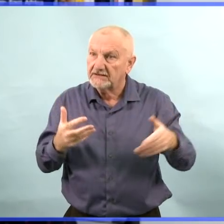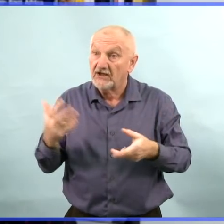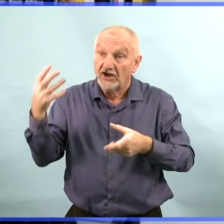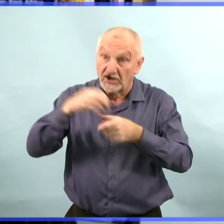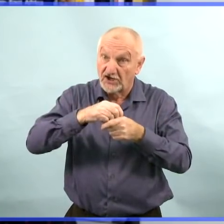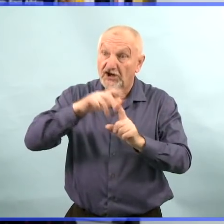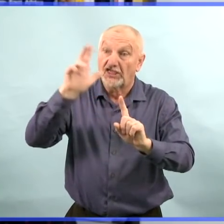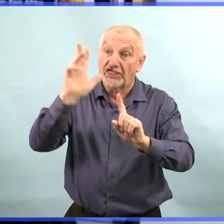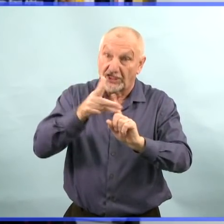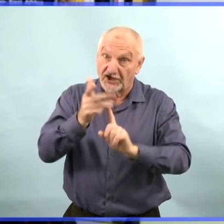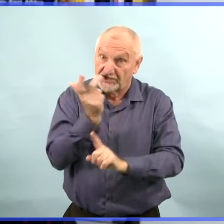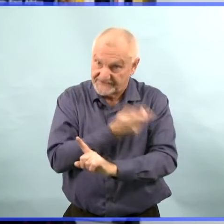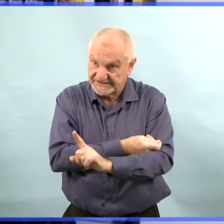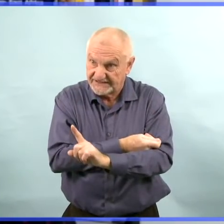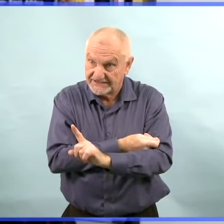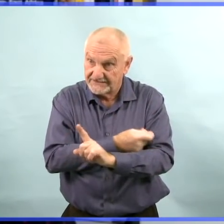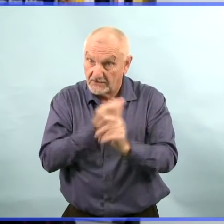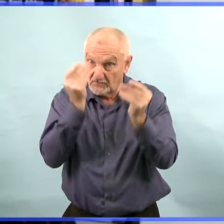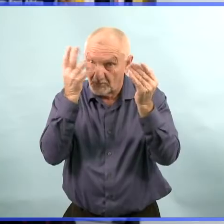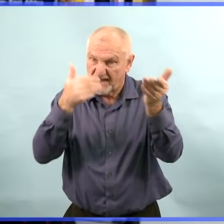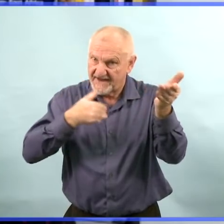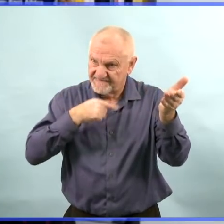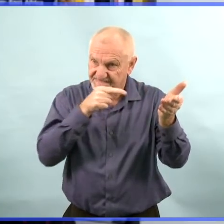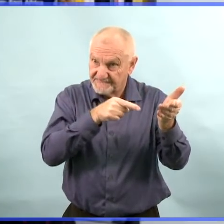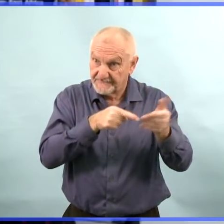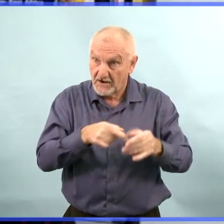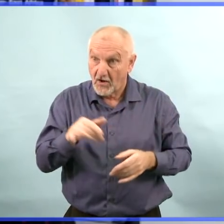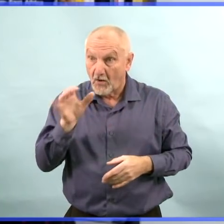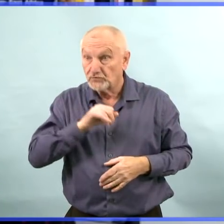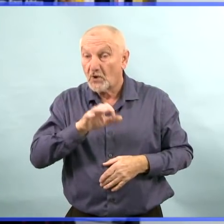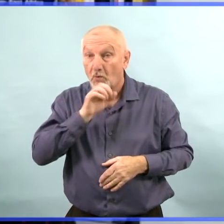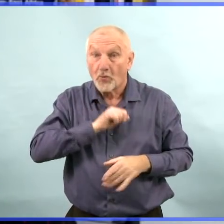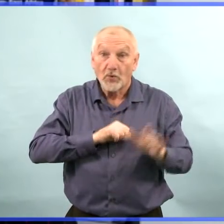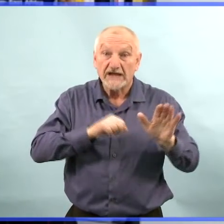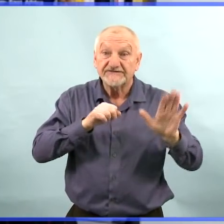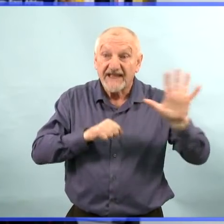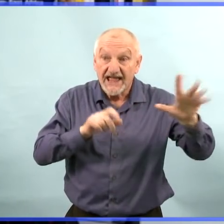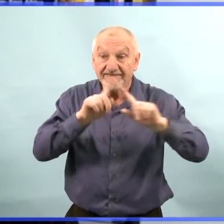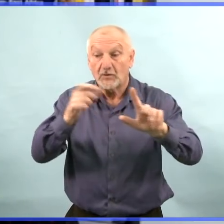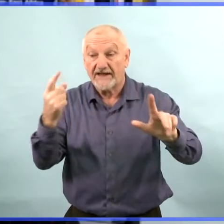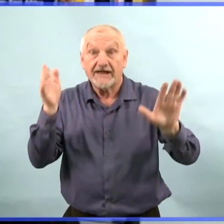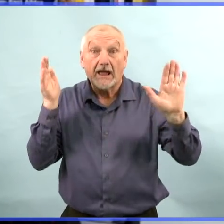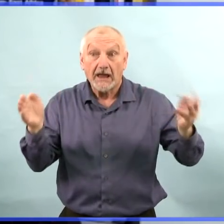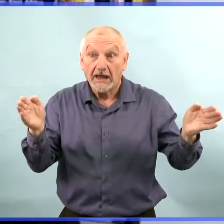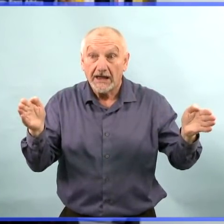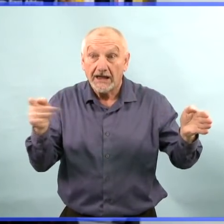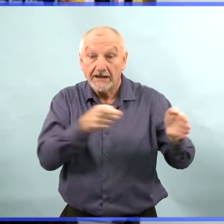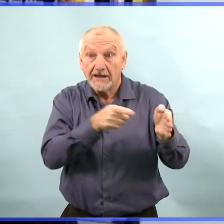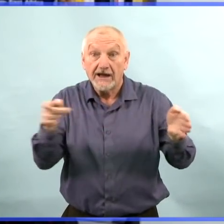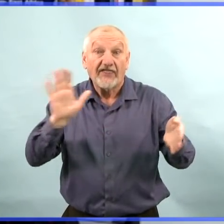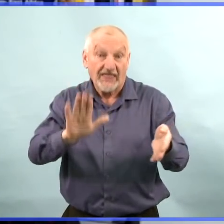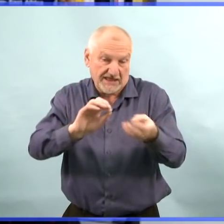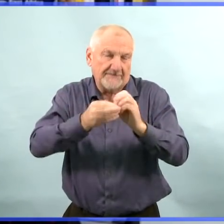we expect those adjustments will be made soon i want to address a few questions i've seen